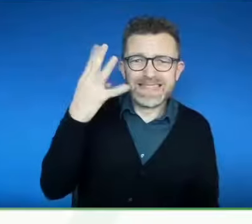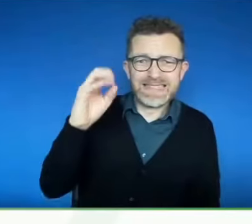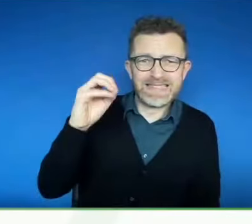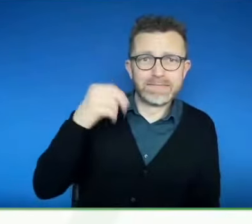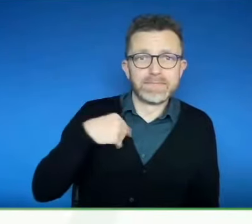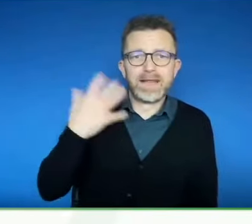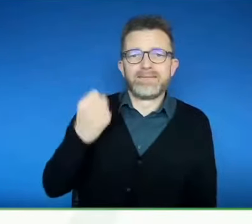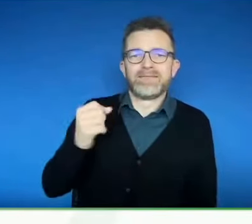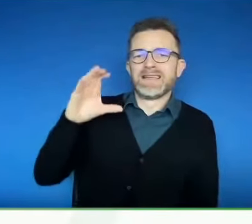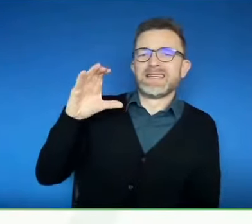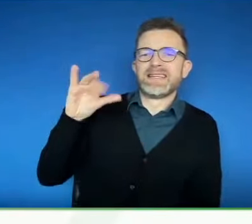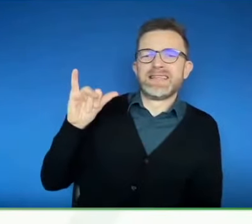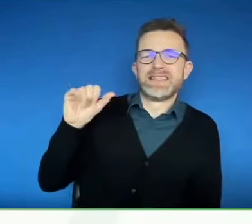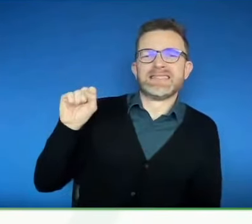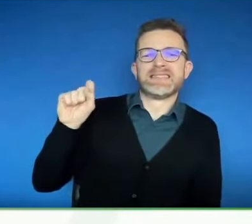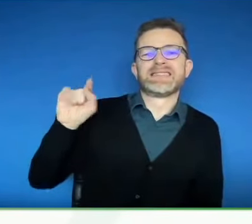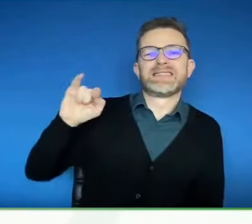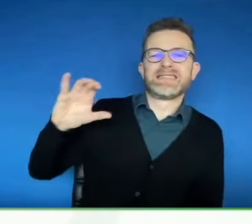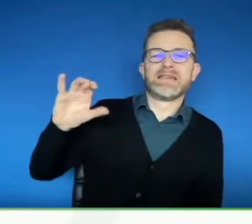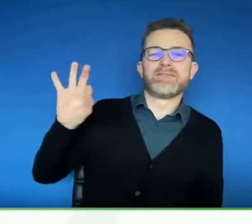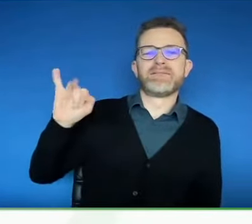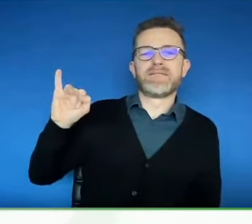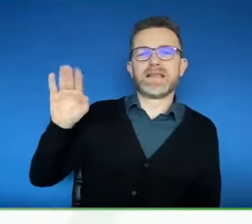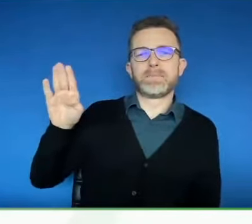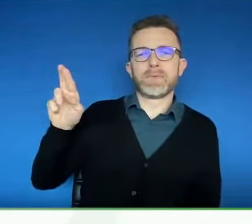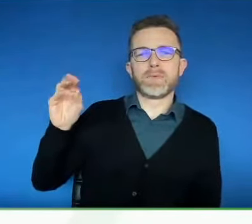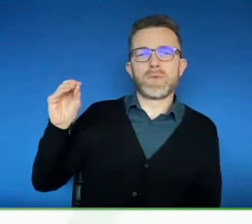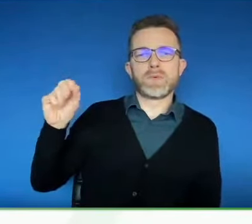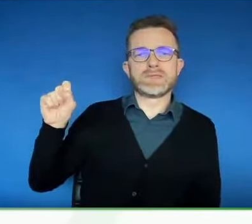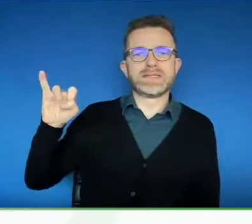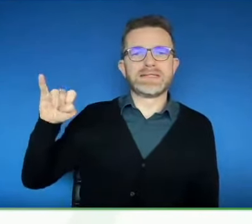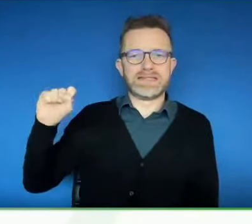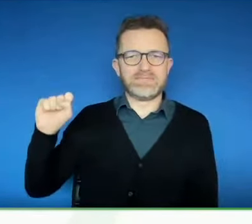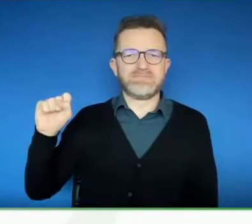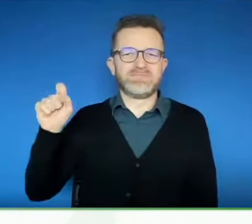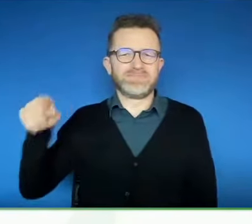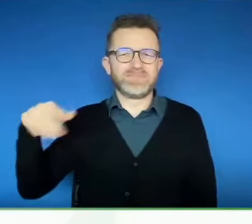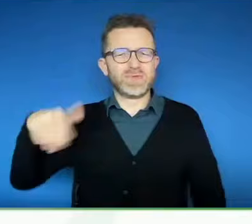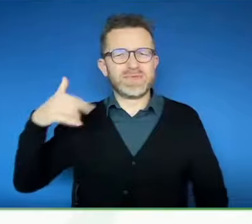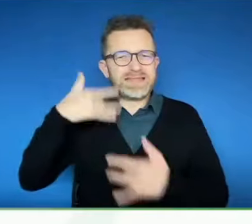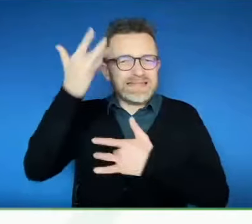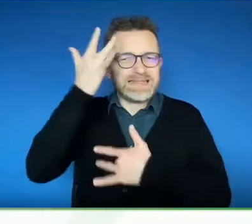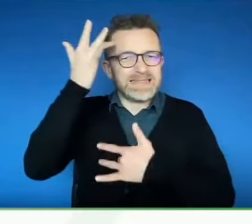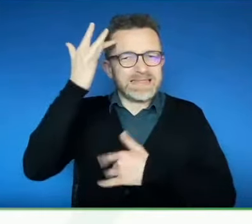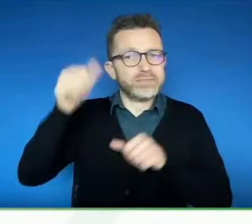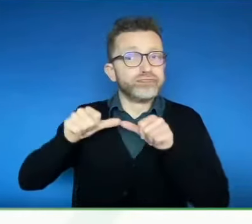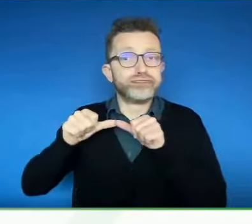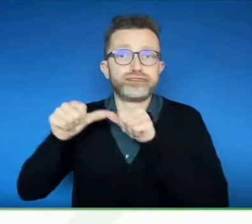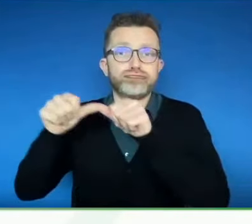disabled young people aged 12 to 25 to achieve their human rights. We do that through education and advocacy.